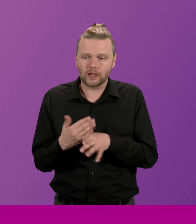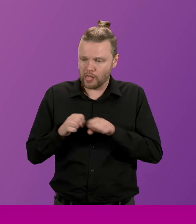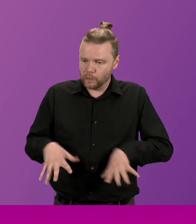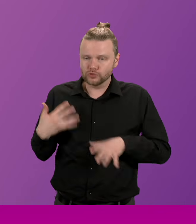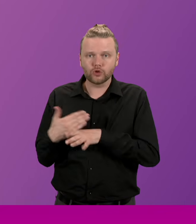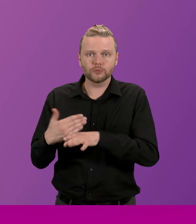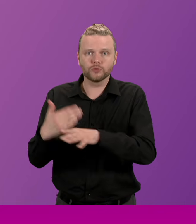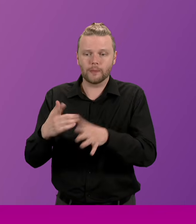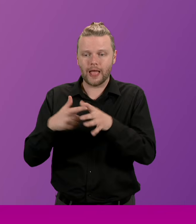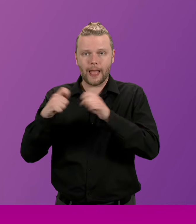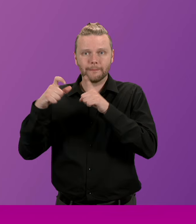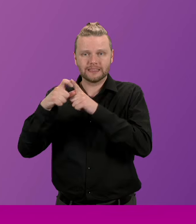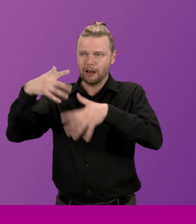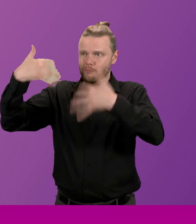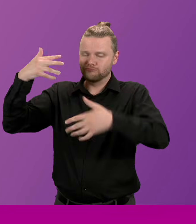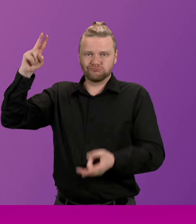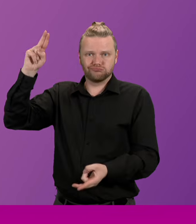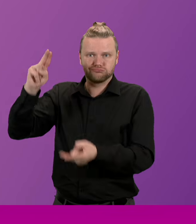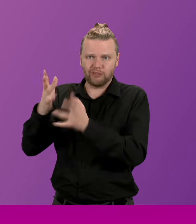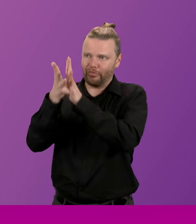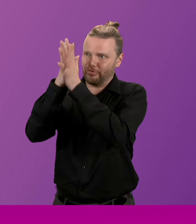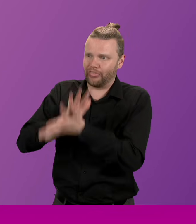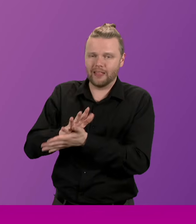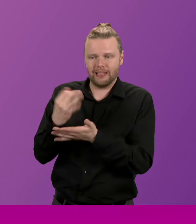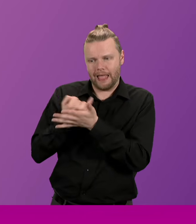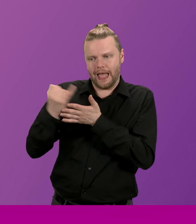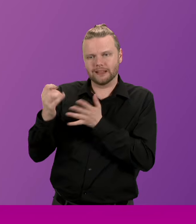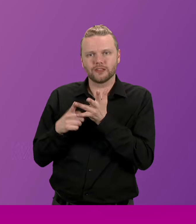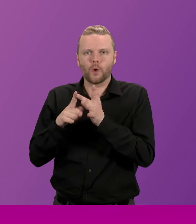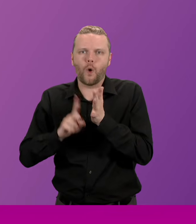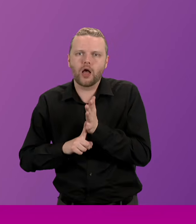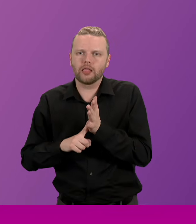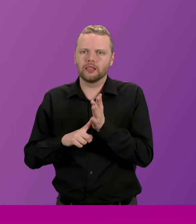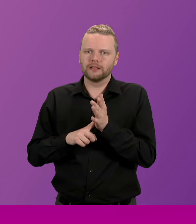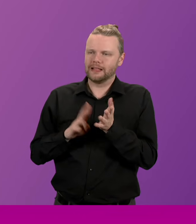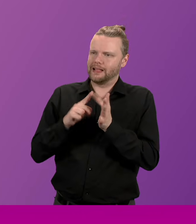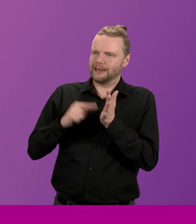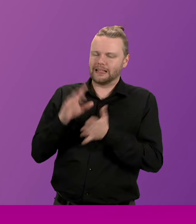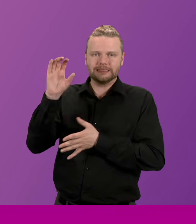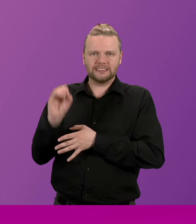and Aberdeen is suffering as a result of damaging anti-oil and net zero policies from Ed Miliband,